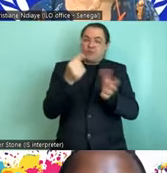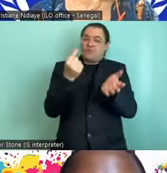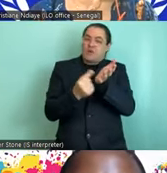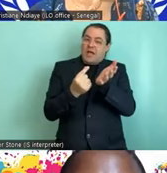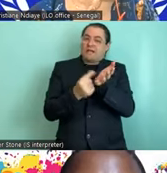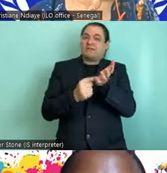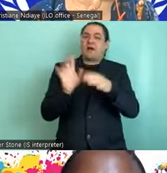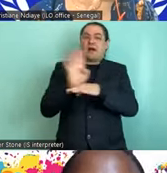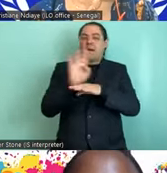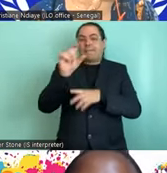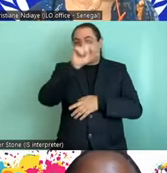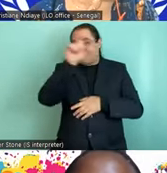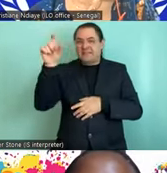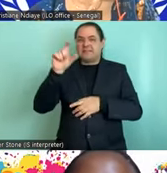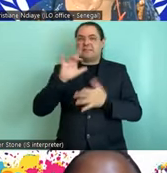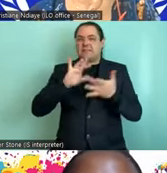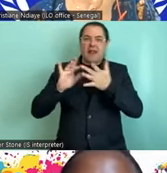network. 10:44:16 And I would call upon companies to